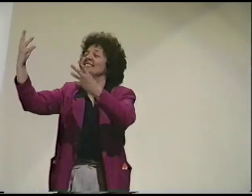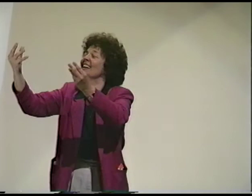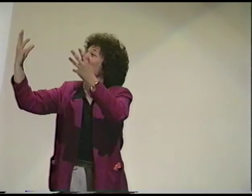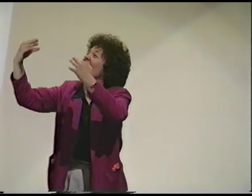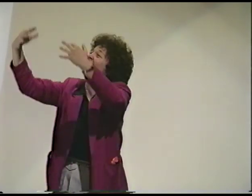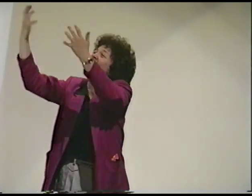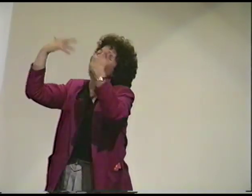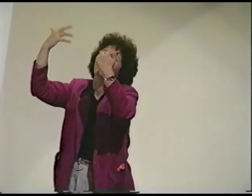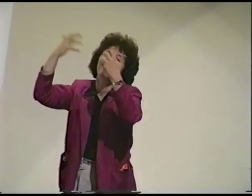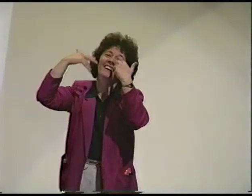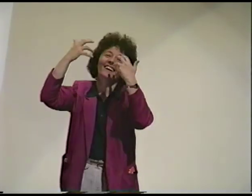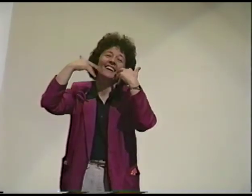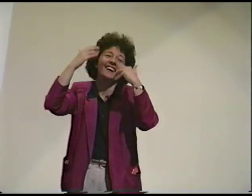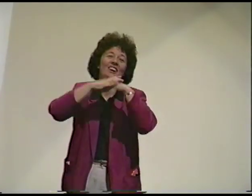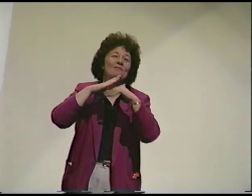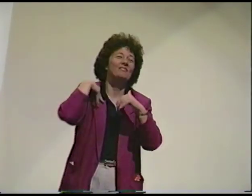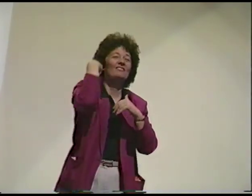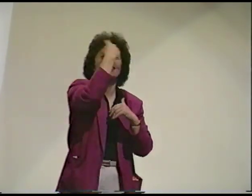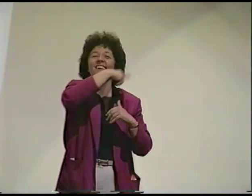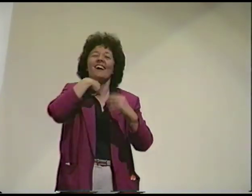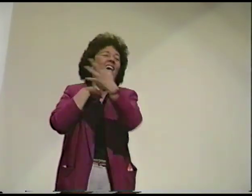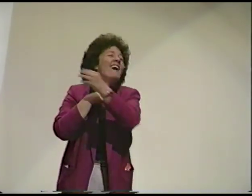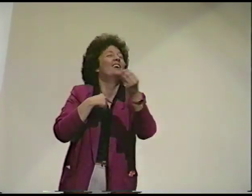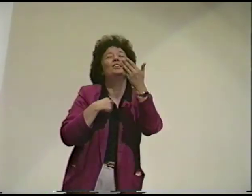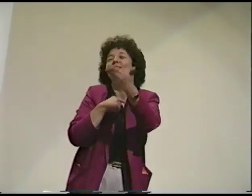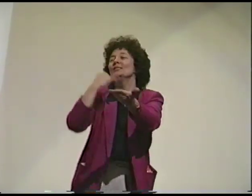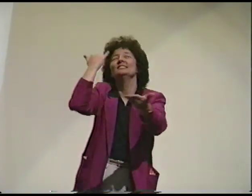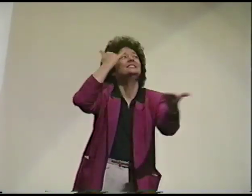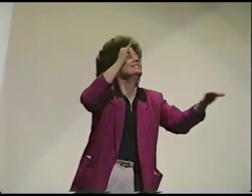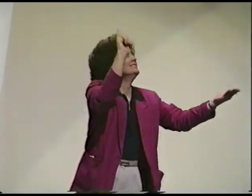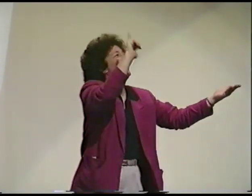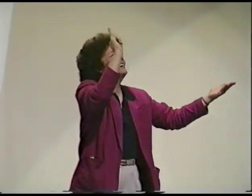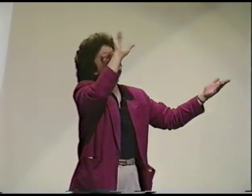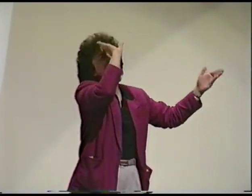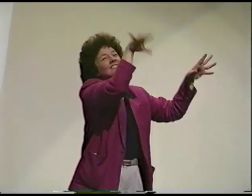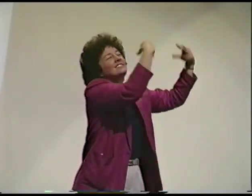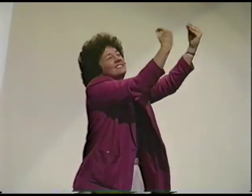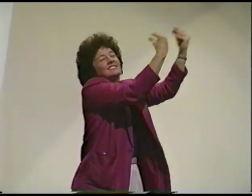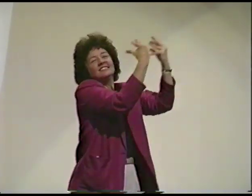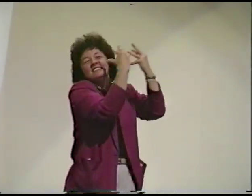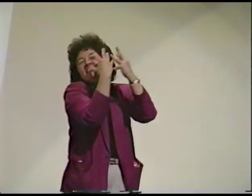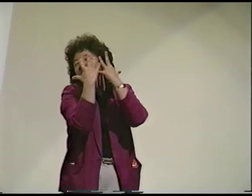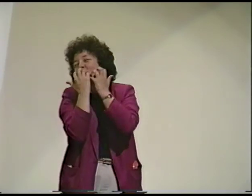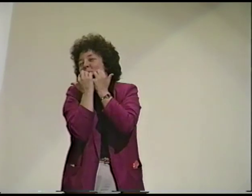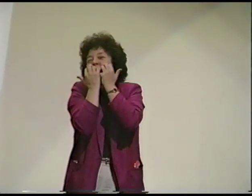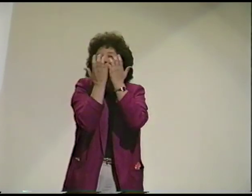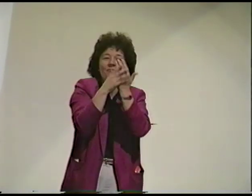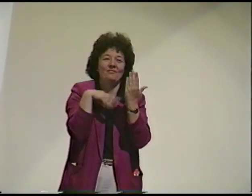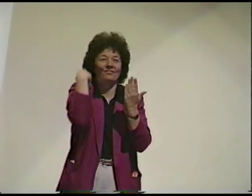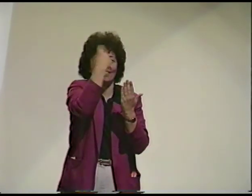You are like the gentle rain that falls on my face. You are like the sun shines warmly on my face.